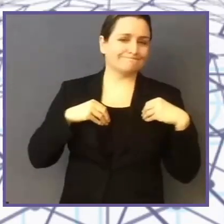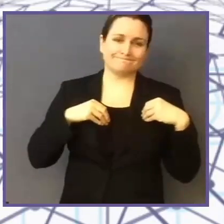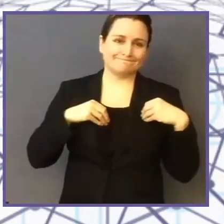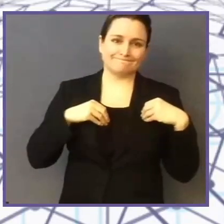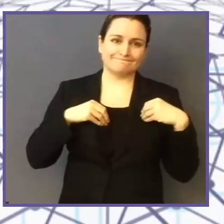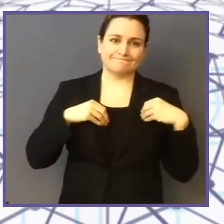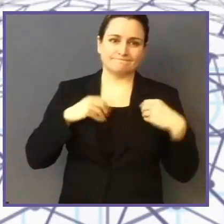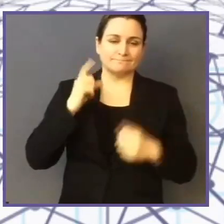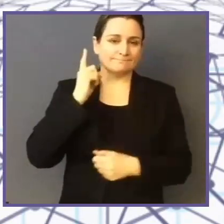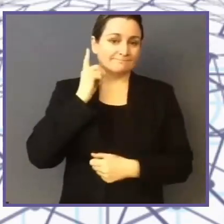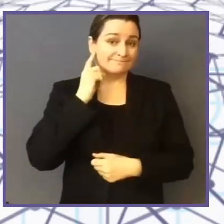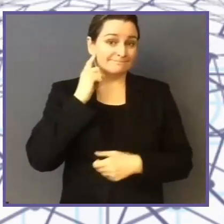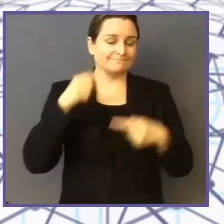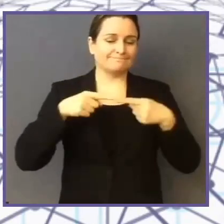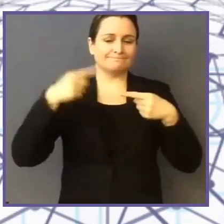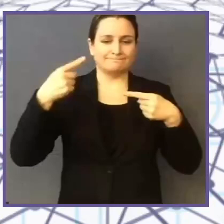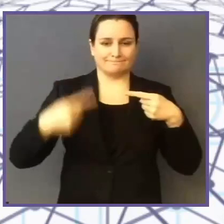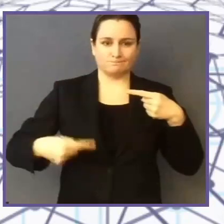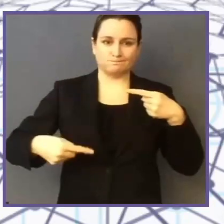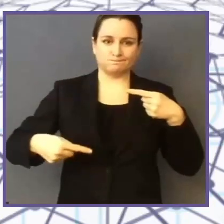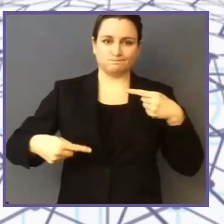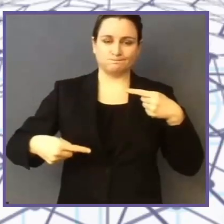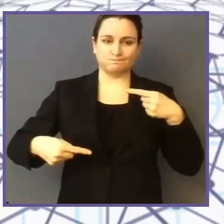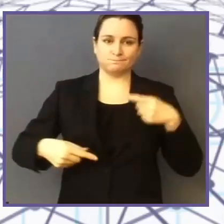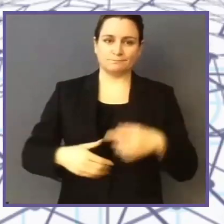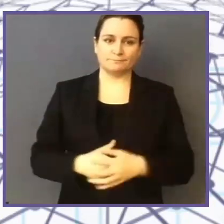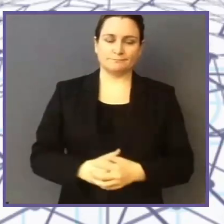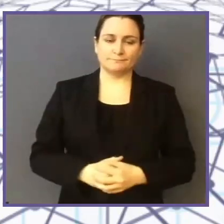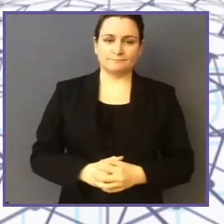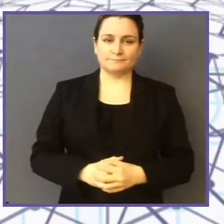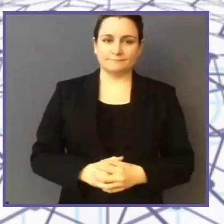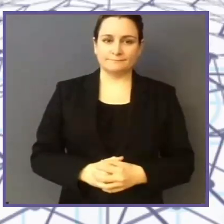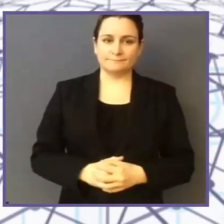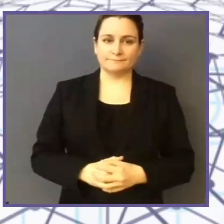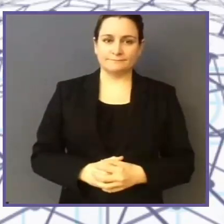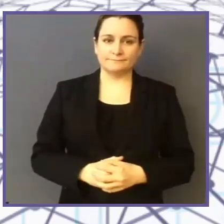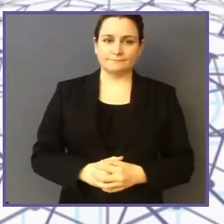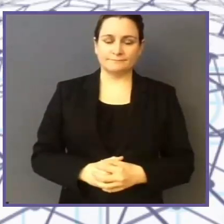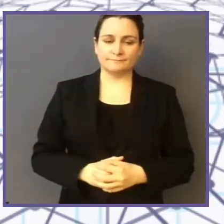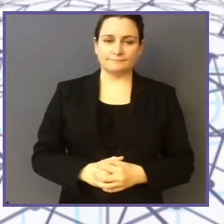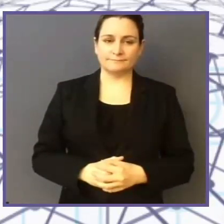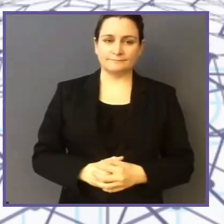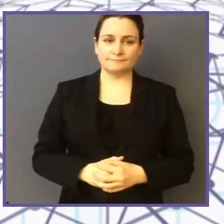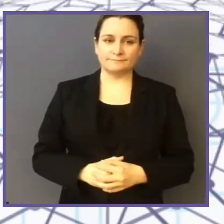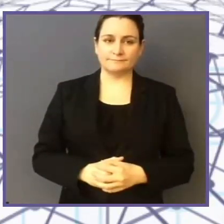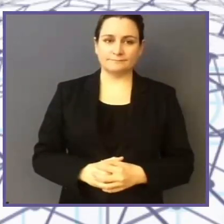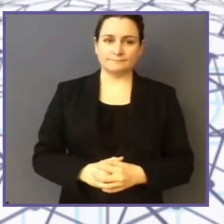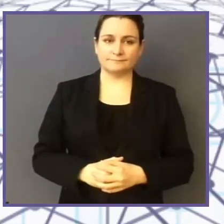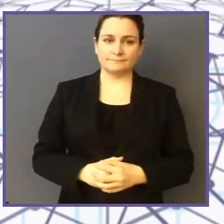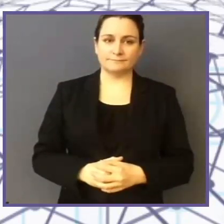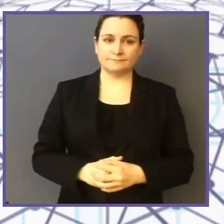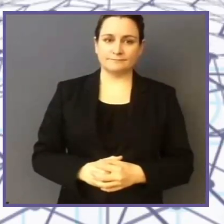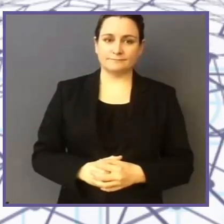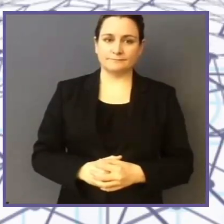Which had been developed by people with disabilities, which was raised lettering on large printed